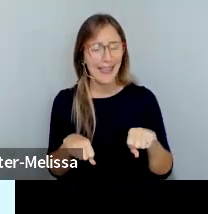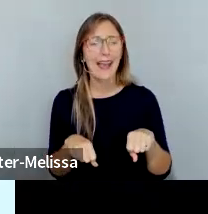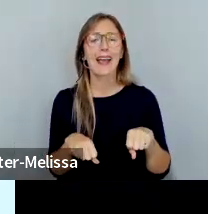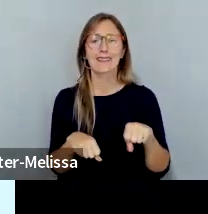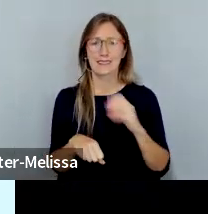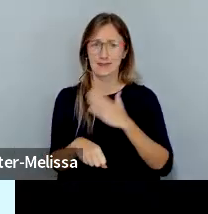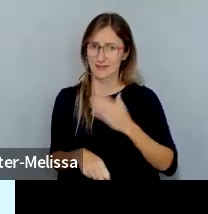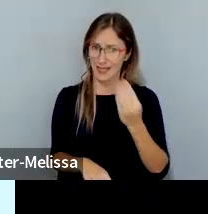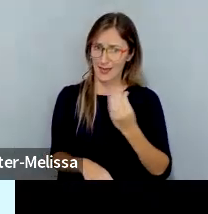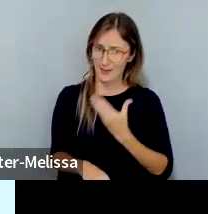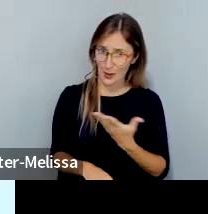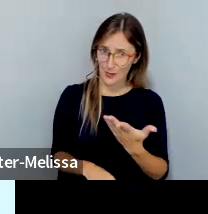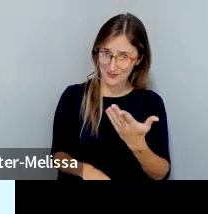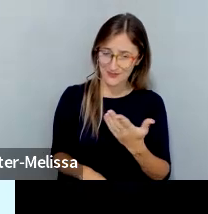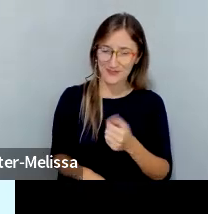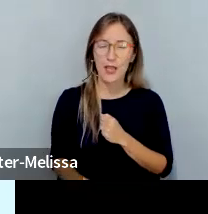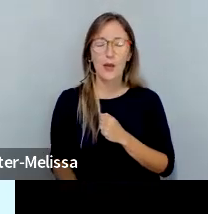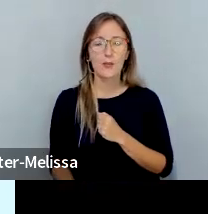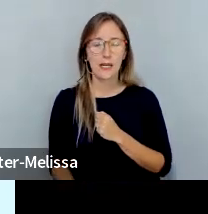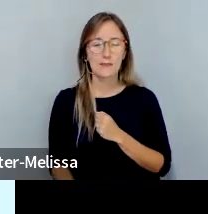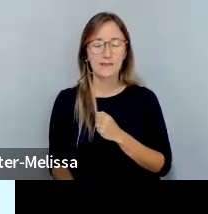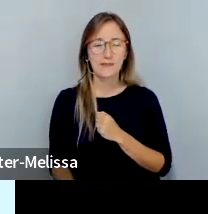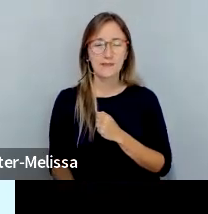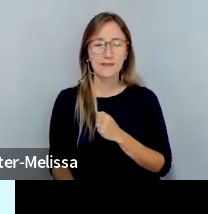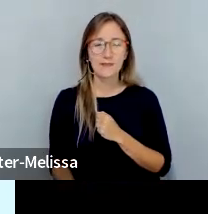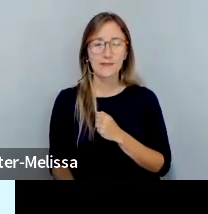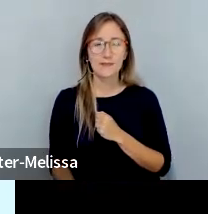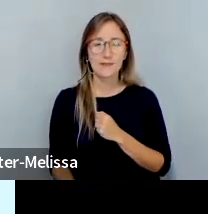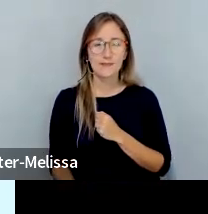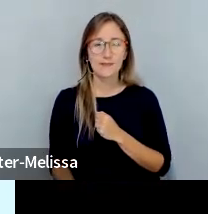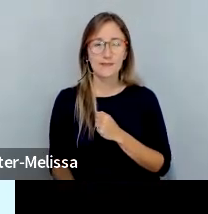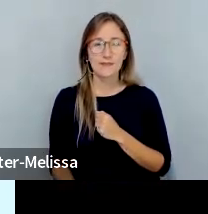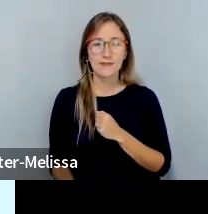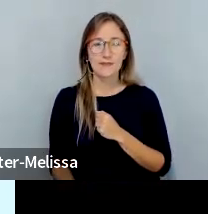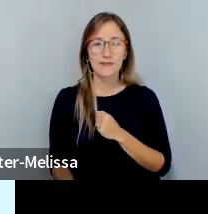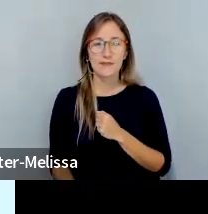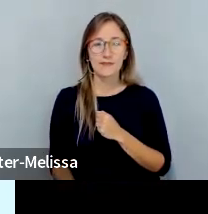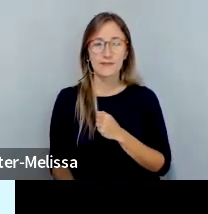information. If any of you are being interested in participating market we